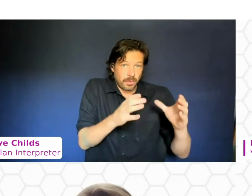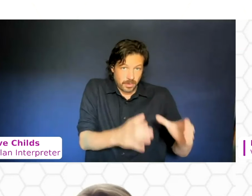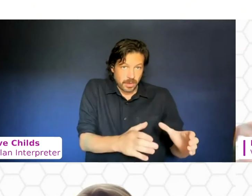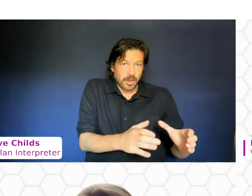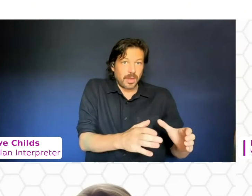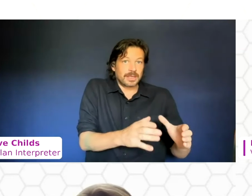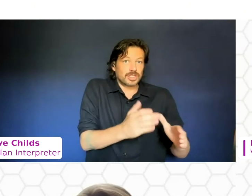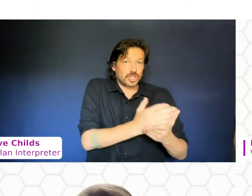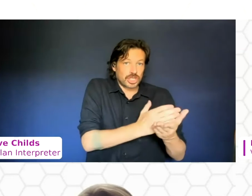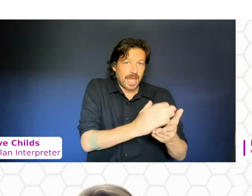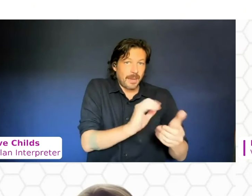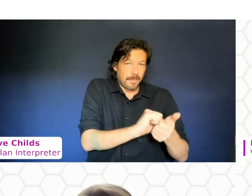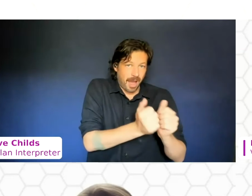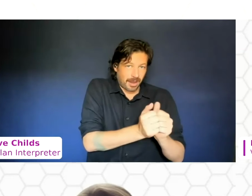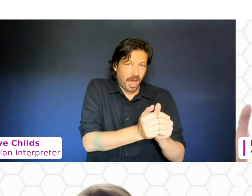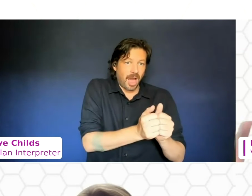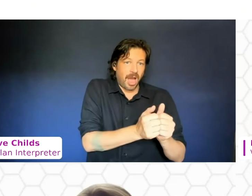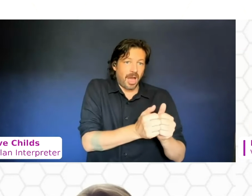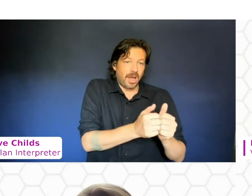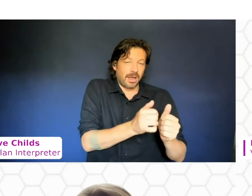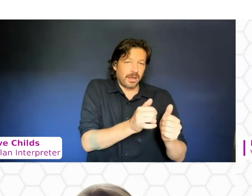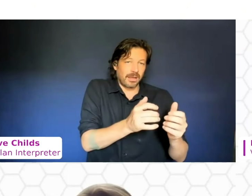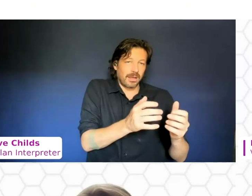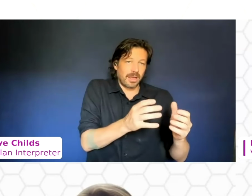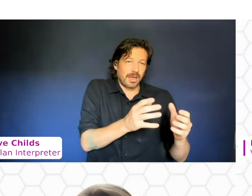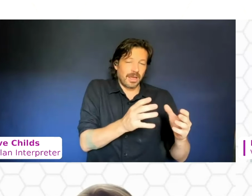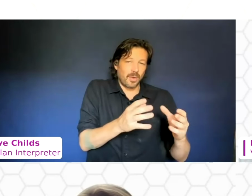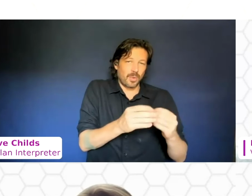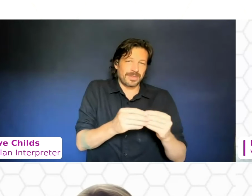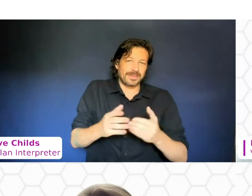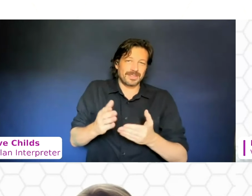with you or in another room. And again I'm happy to have a closer look at that and come back to